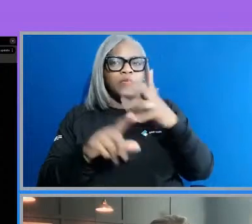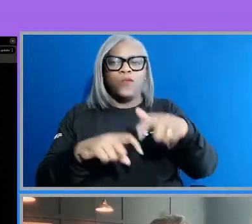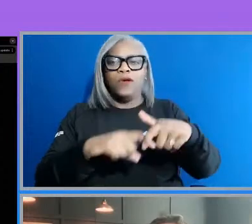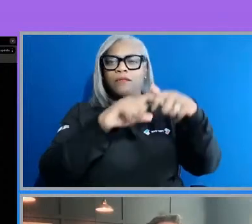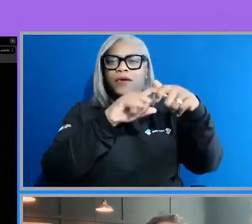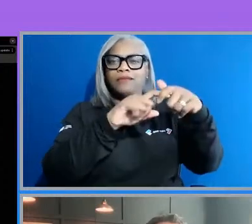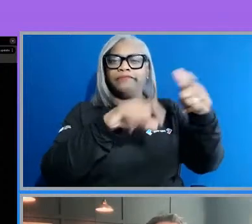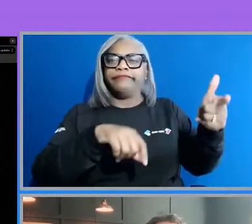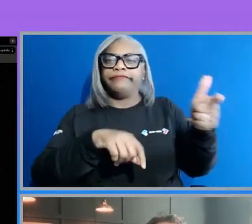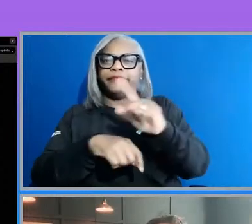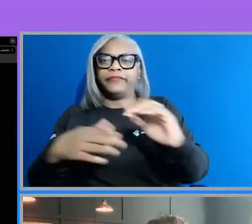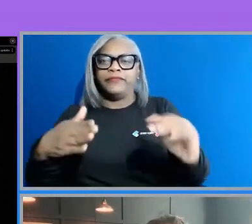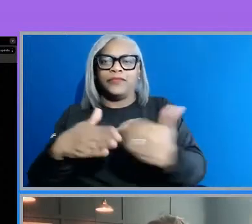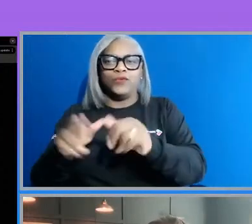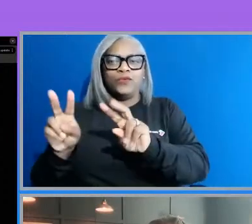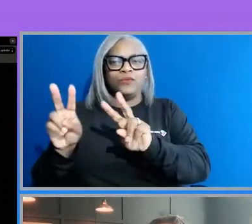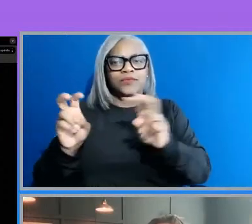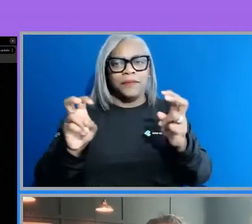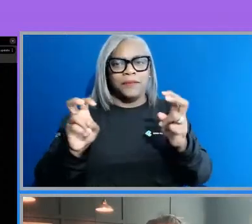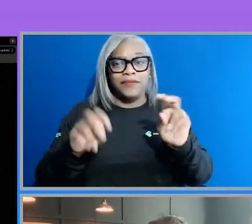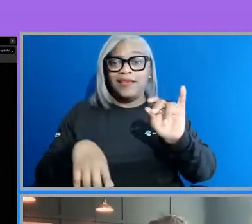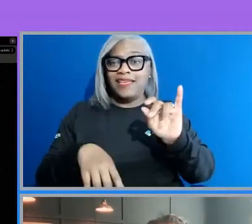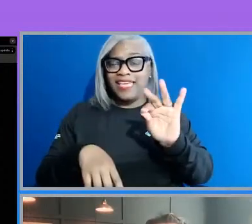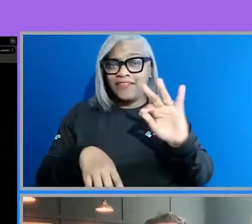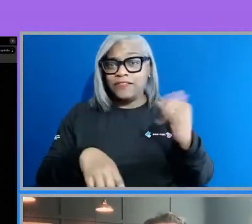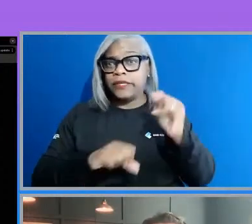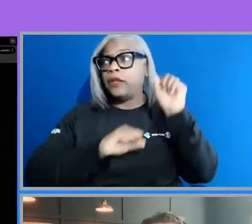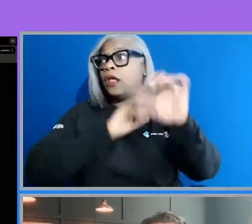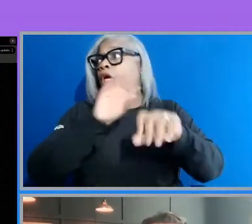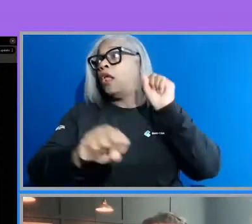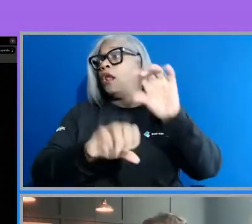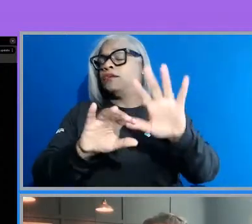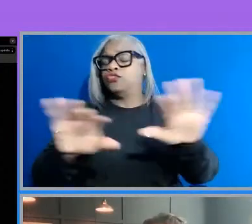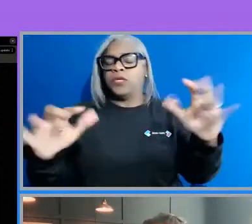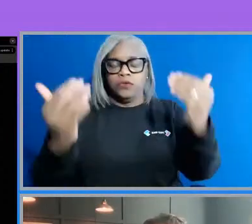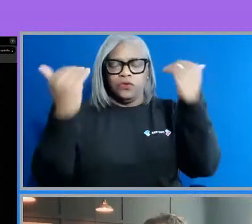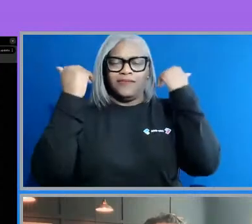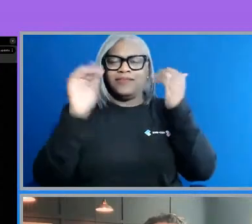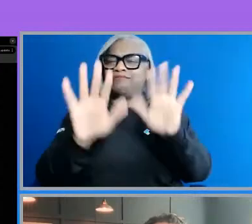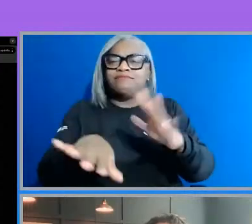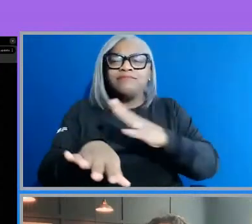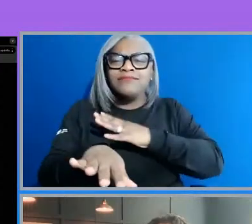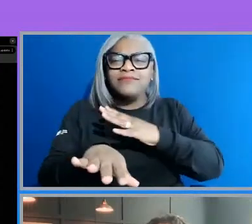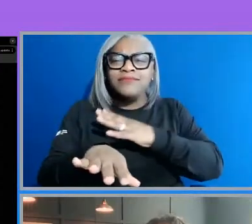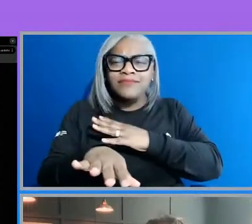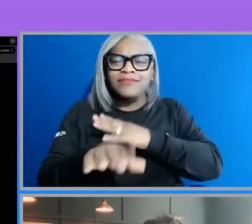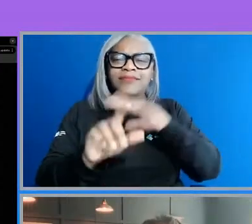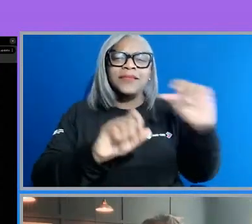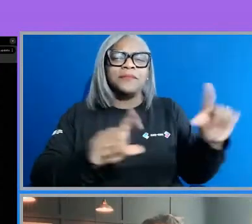shift gears. And if this seems like a lot I know that's okay. You can always reference it later. Because remember we have